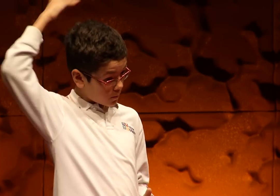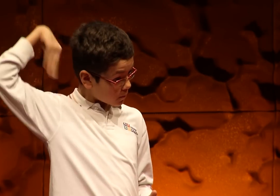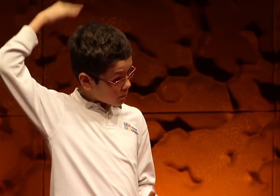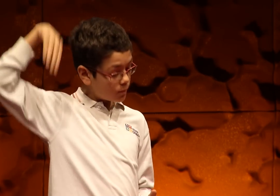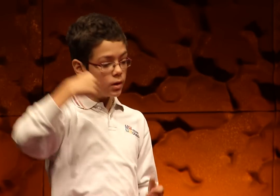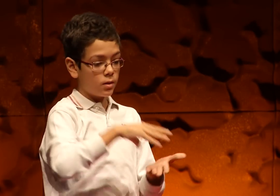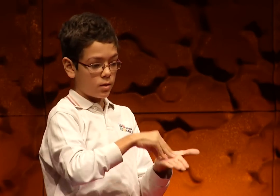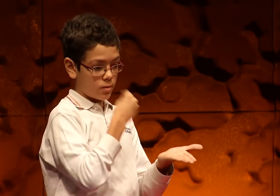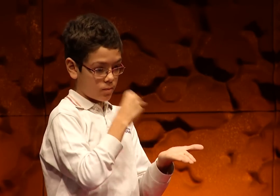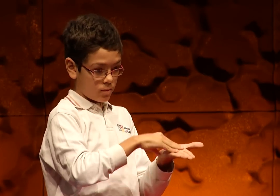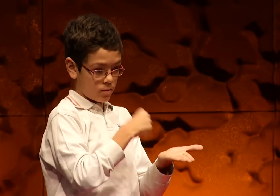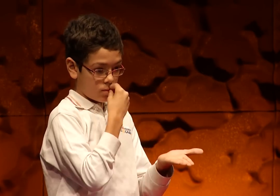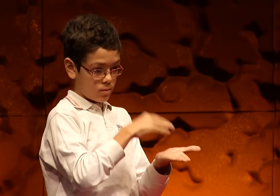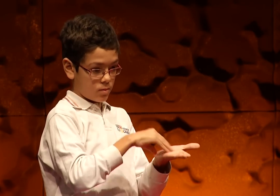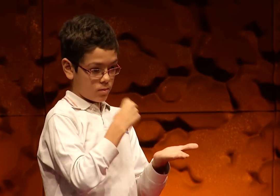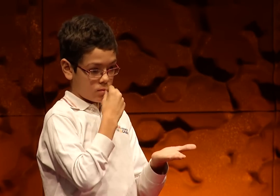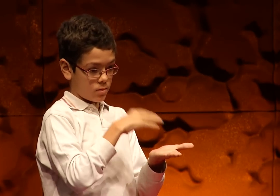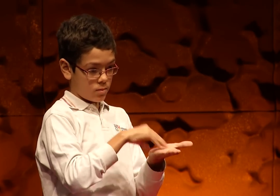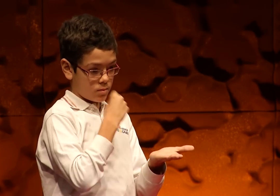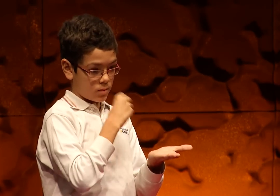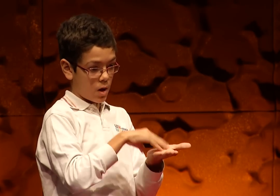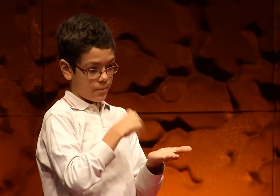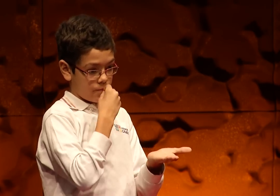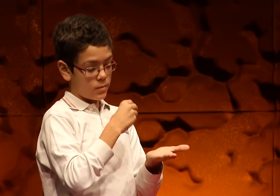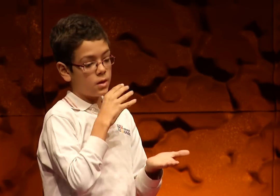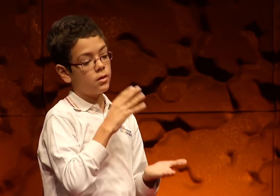For example, in Morocco, they use this other sign: "Eat" See?